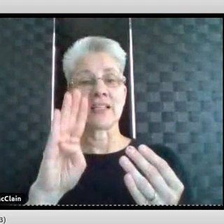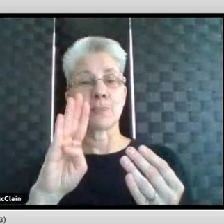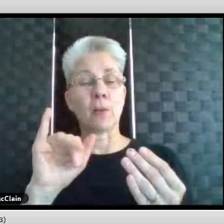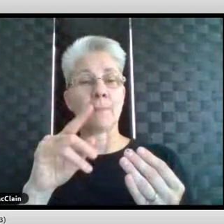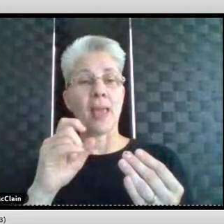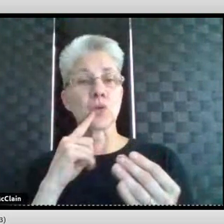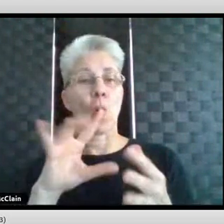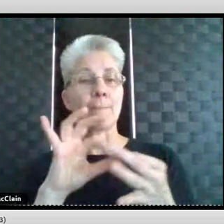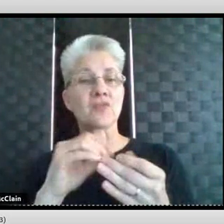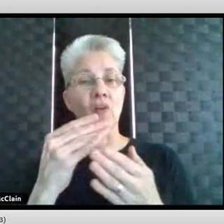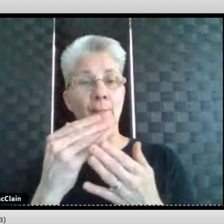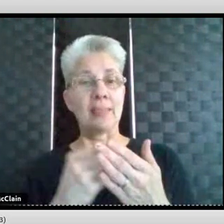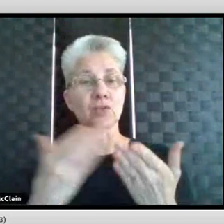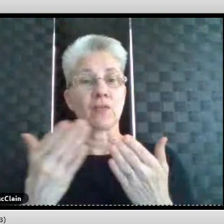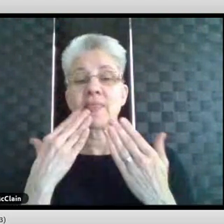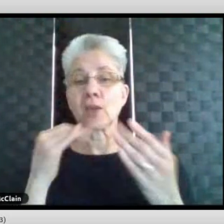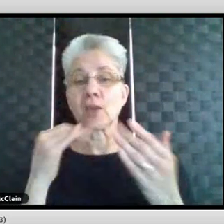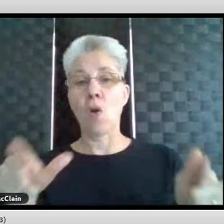Thank you, everyone, for attending, and have a great rest of your day.